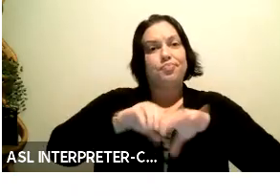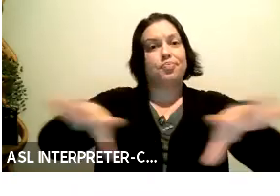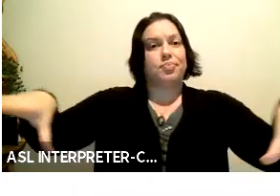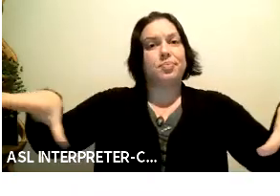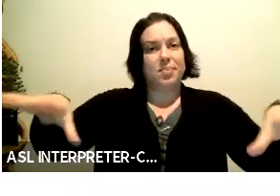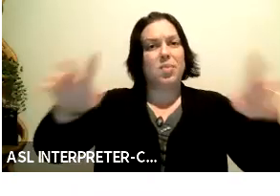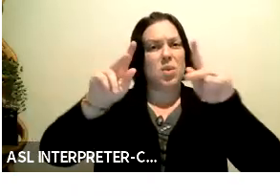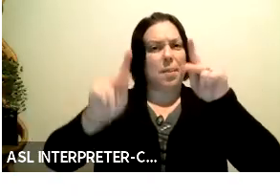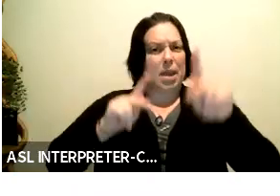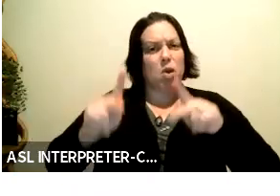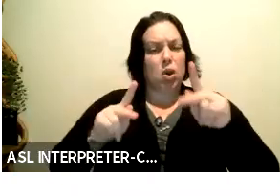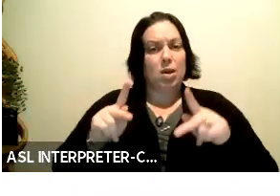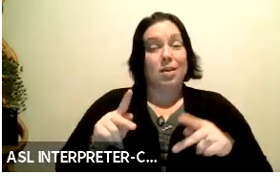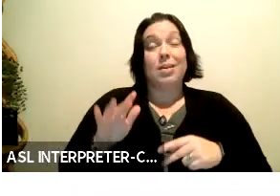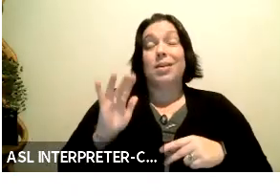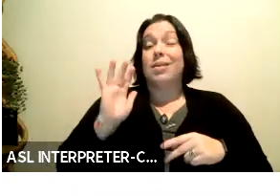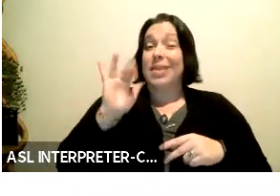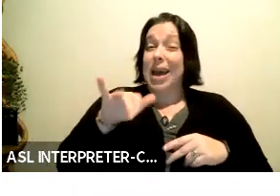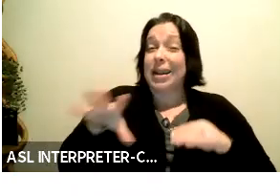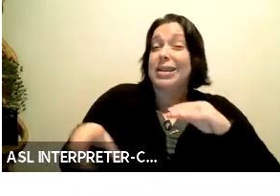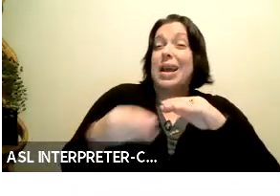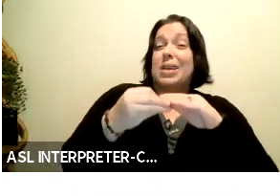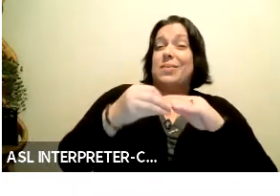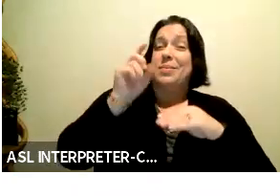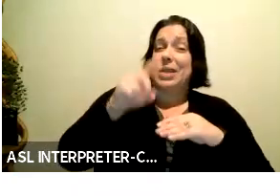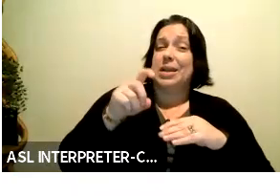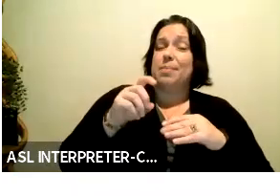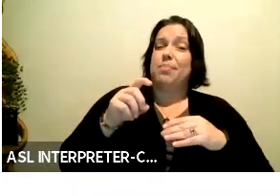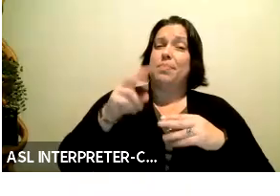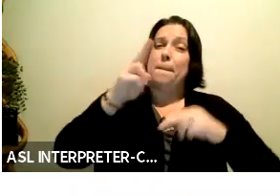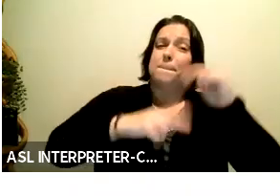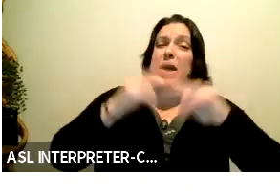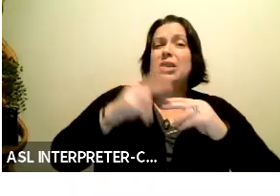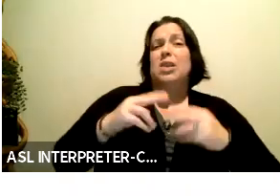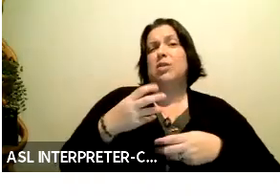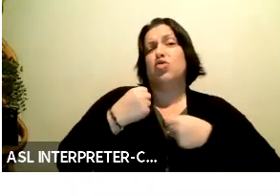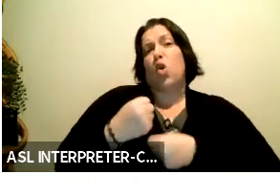that had to come along with building stronger relationships just in state government alone,